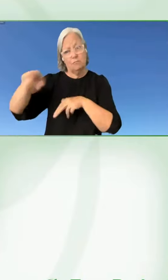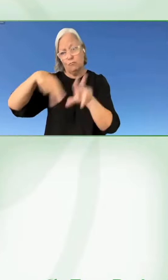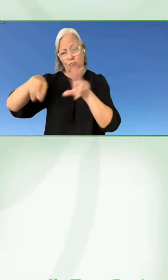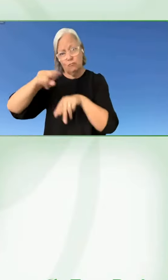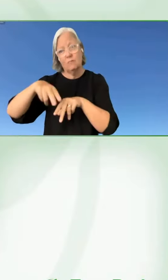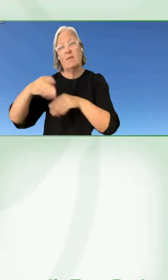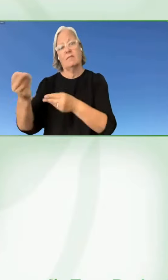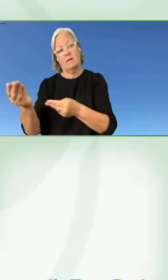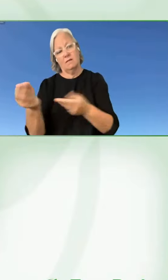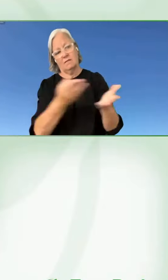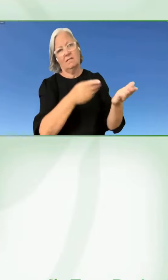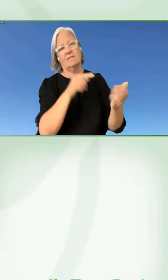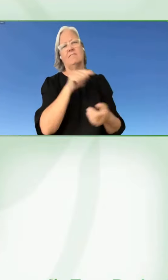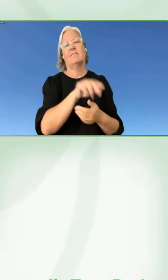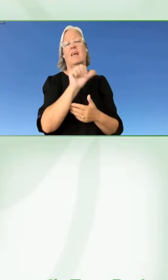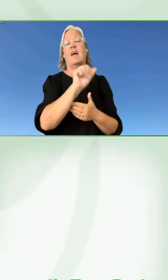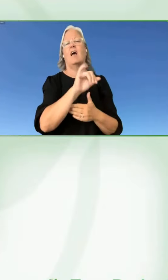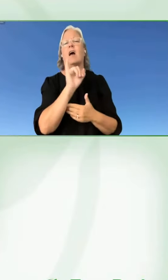to form audio descriptions for the entire video.